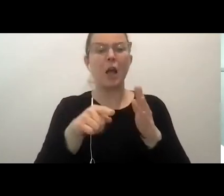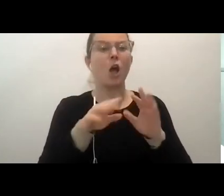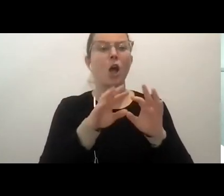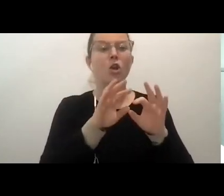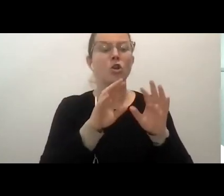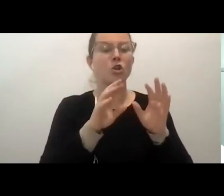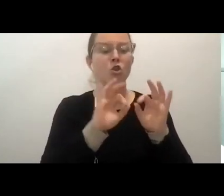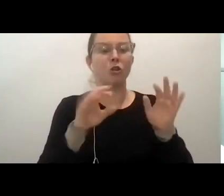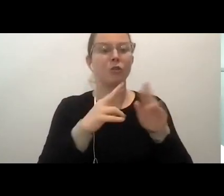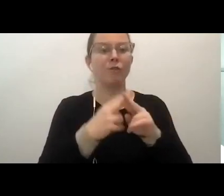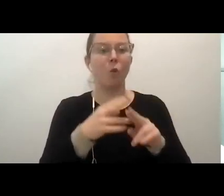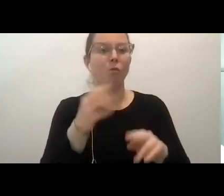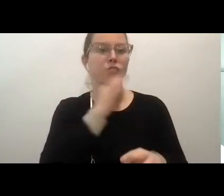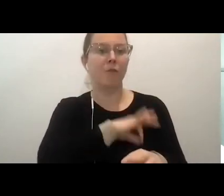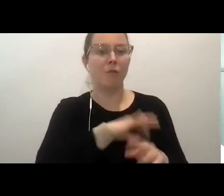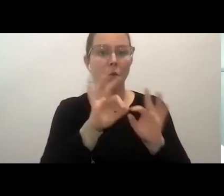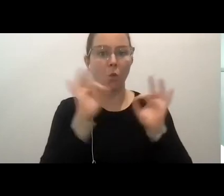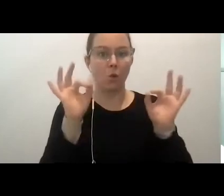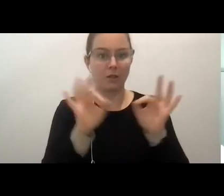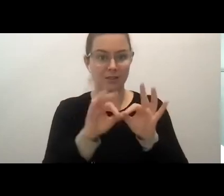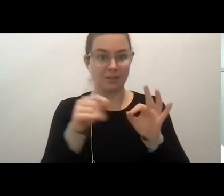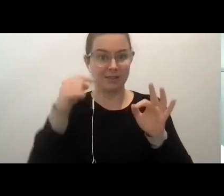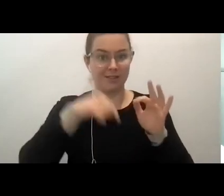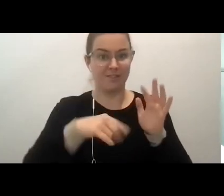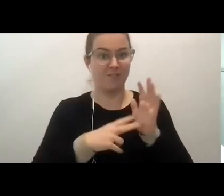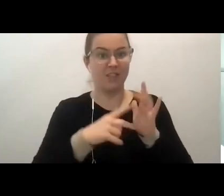Before it was Better Hearing Victoria, so we've been around for about